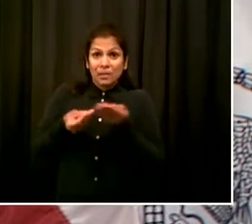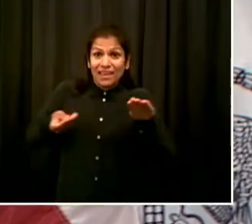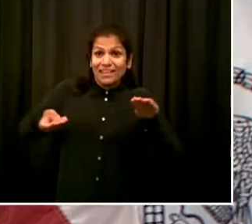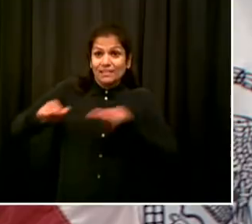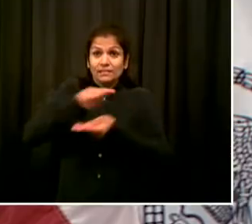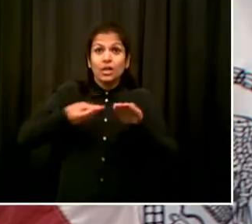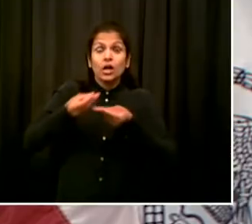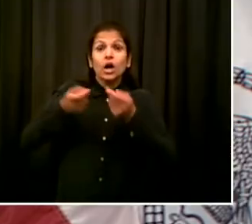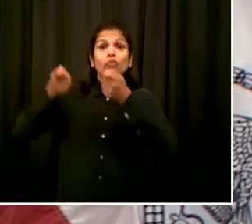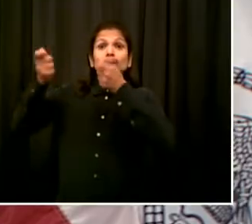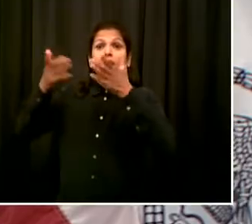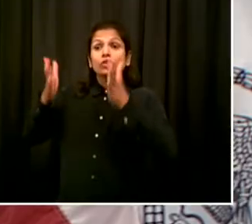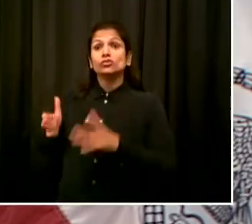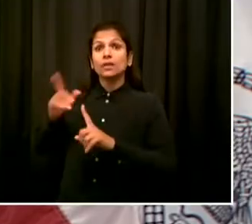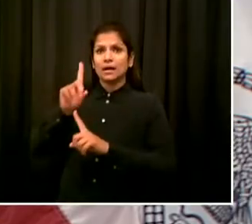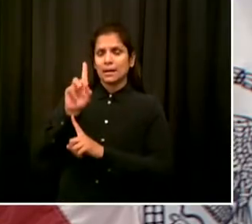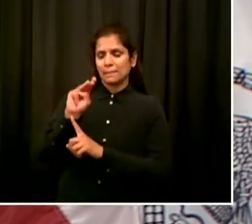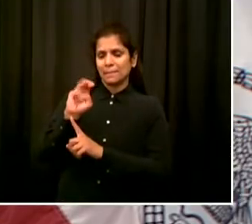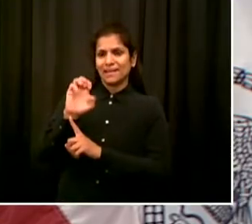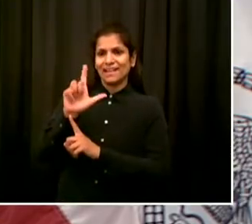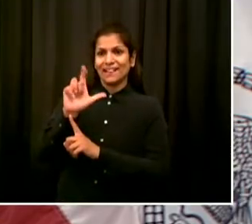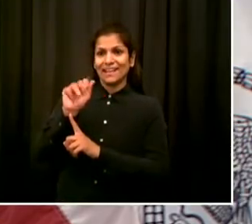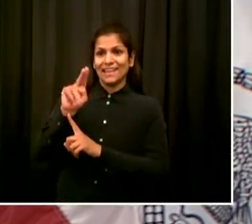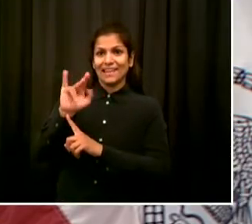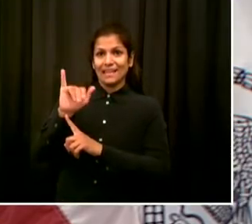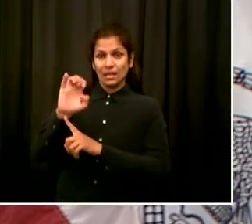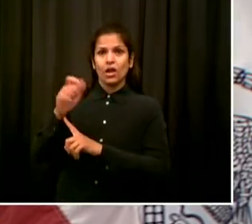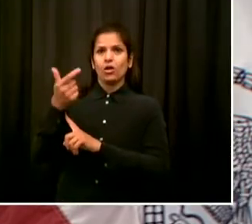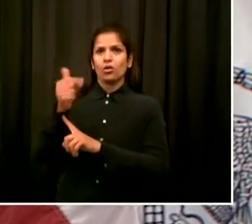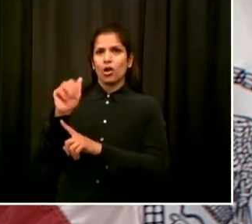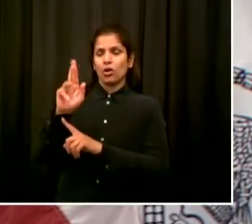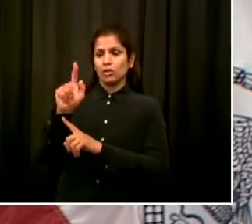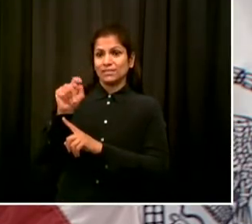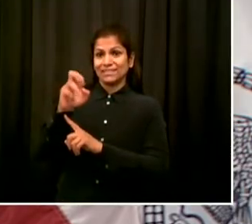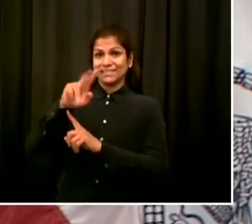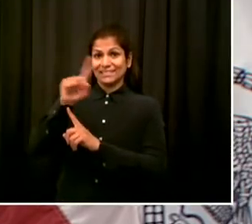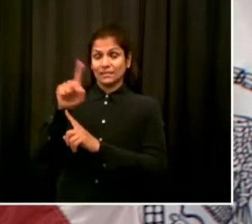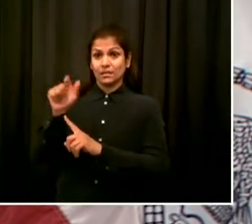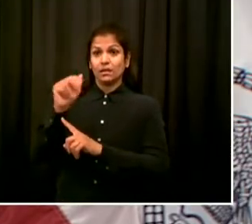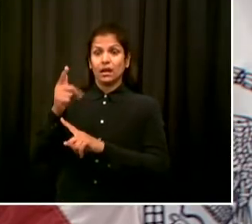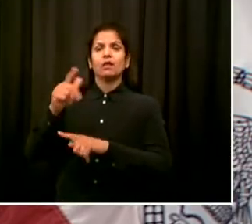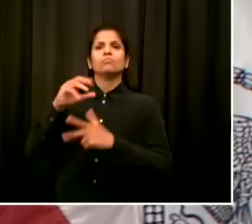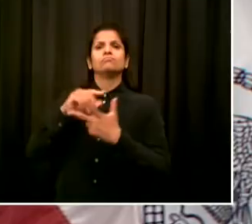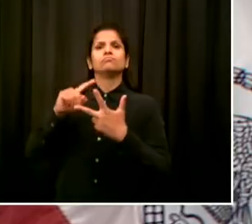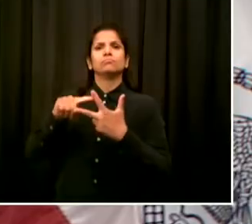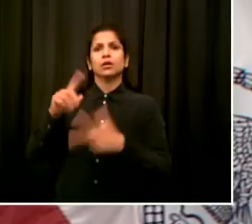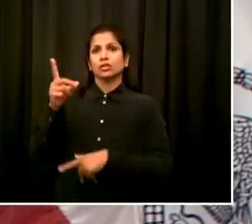AS A REIMNDRE, WE ARE JOINED TODAY